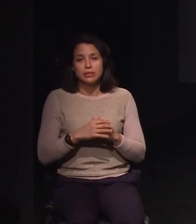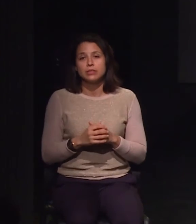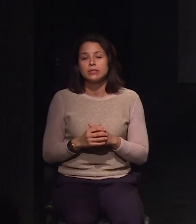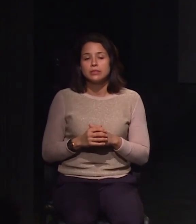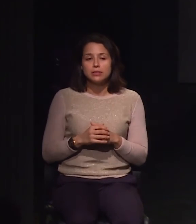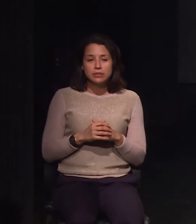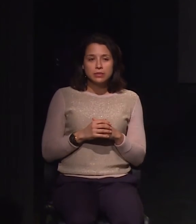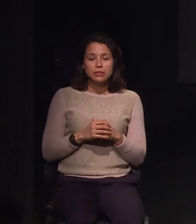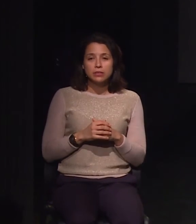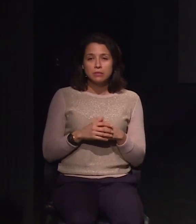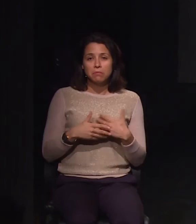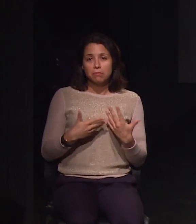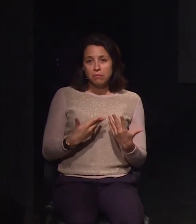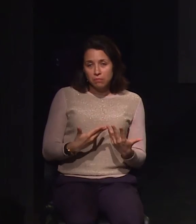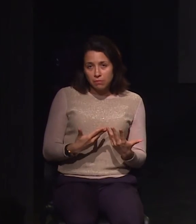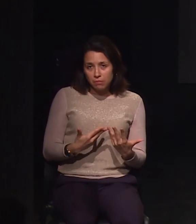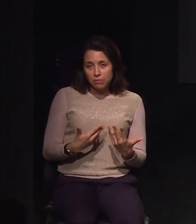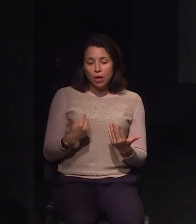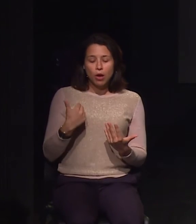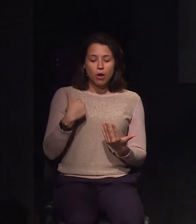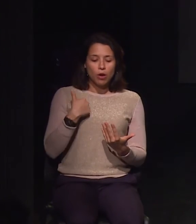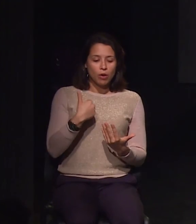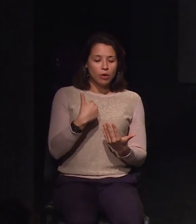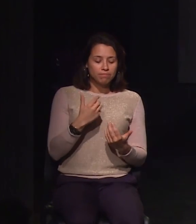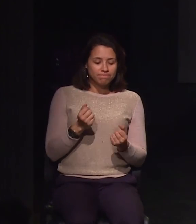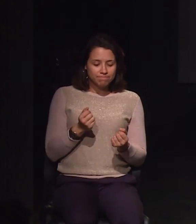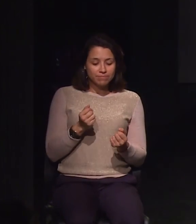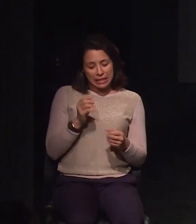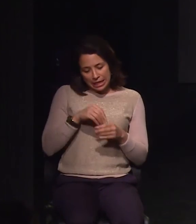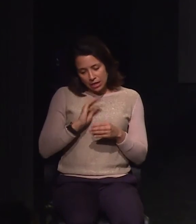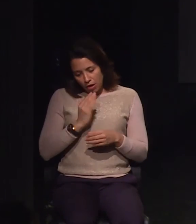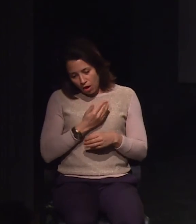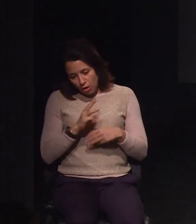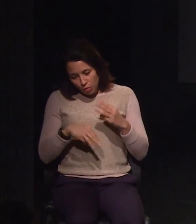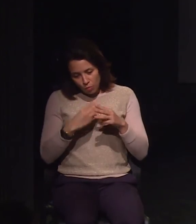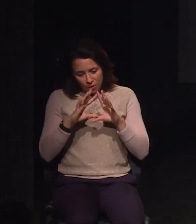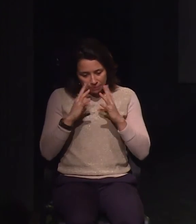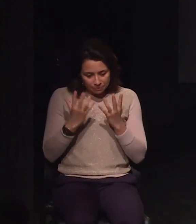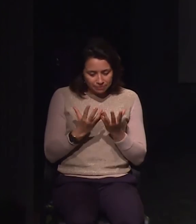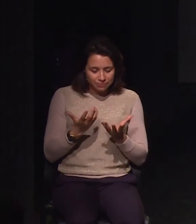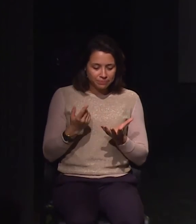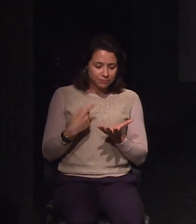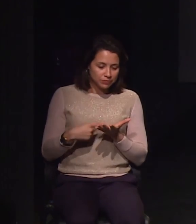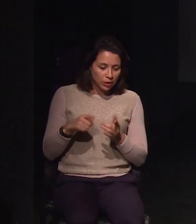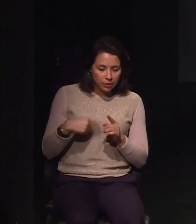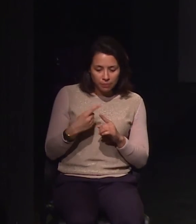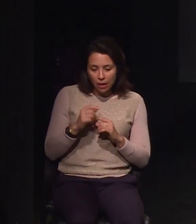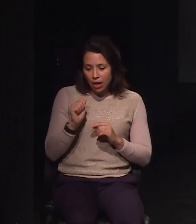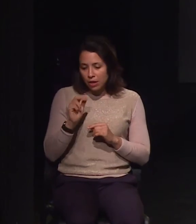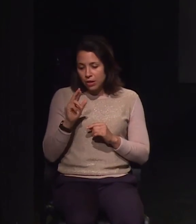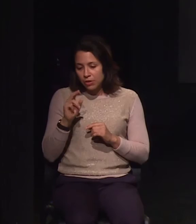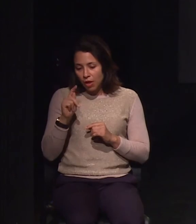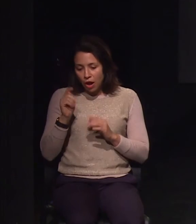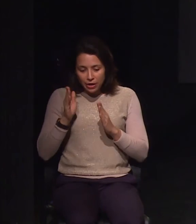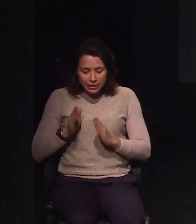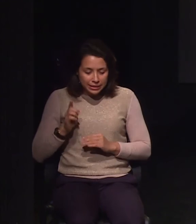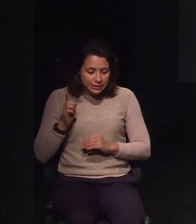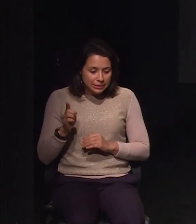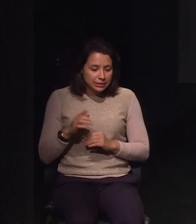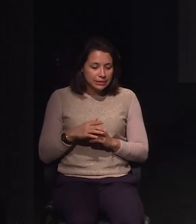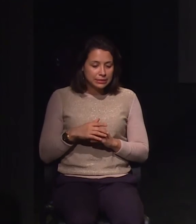Because, in our world too, we’re all artists, it’s kind of unlikely to find opposing voices,